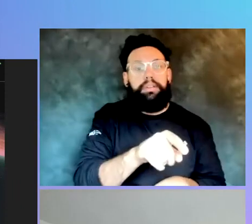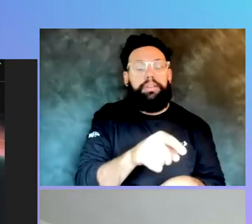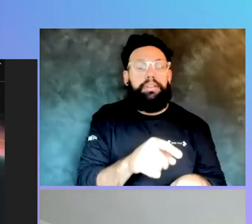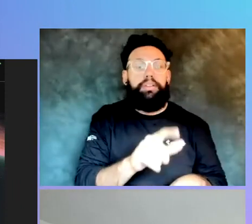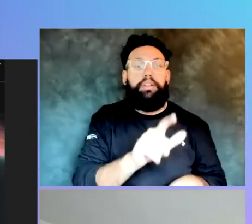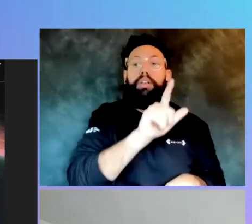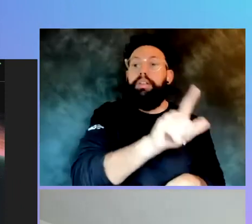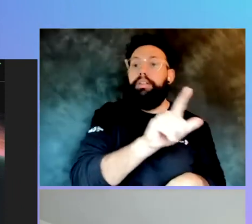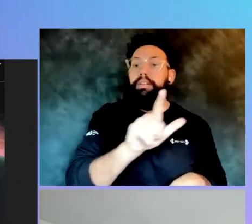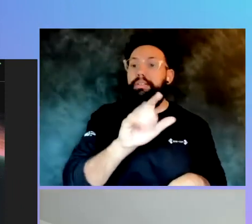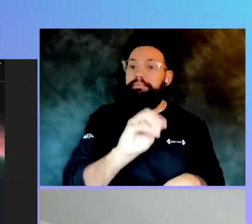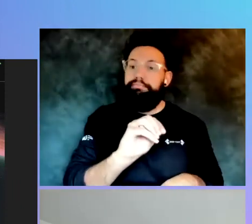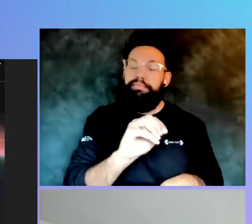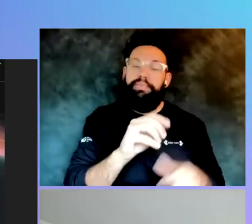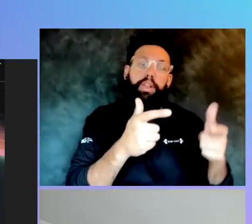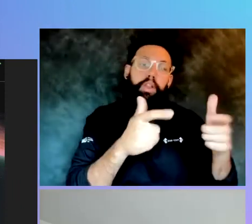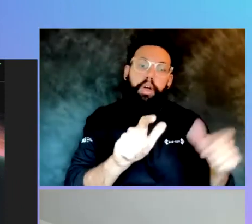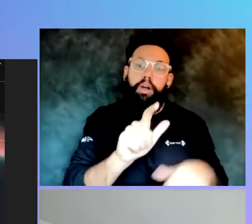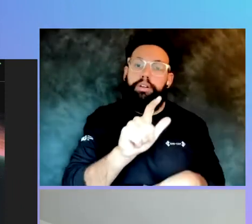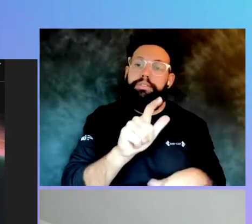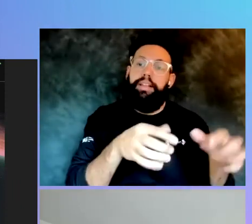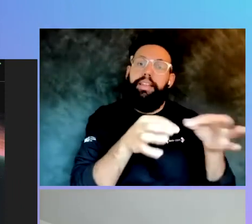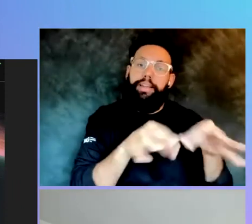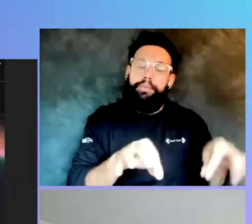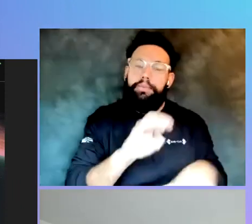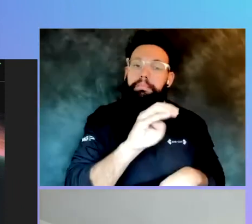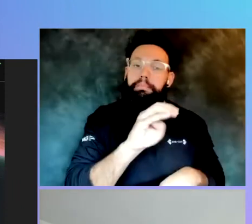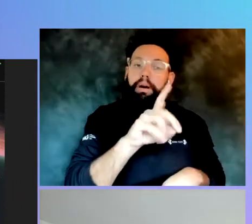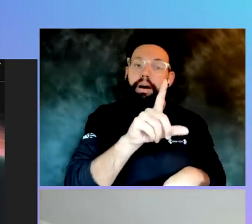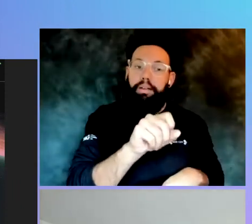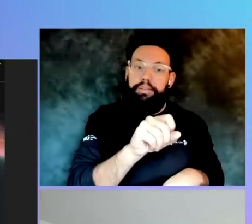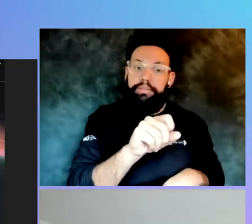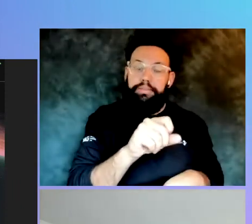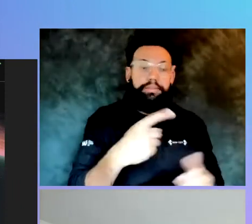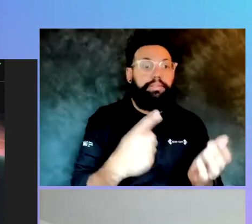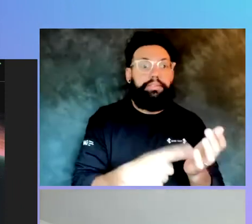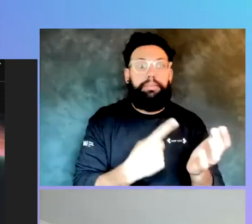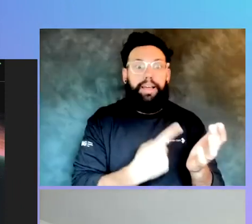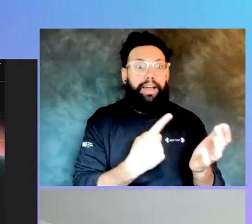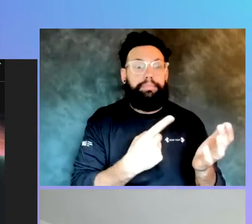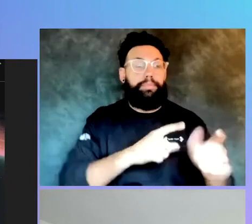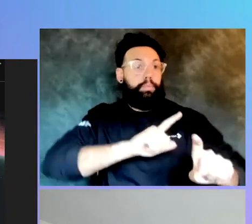level of confidence that it might seem believable, but is